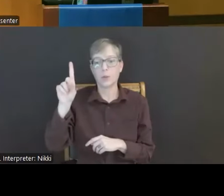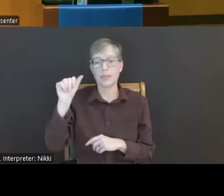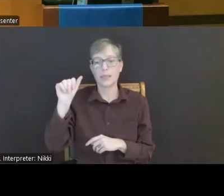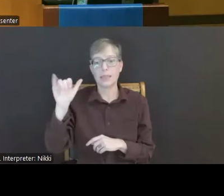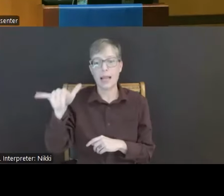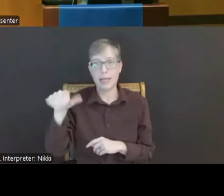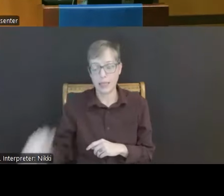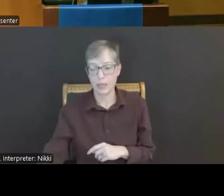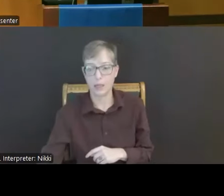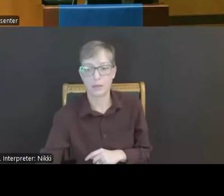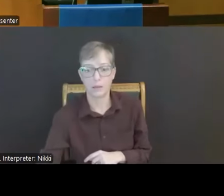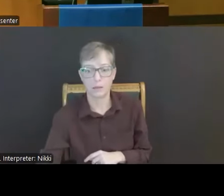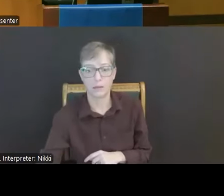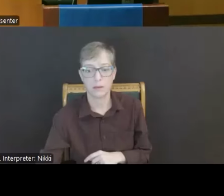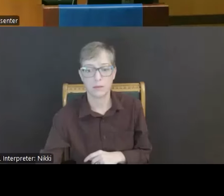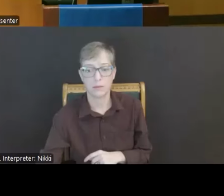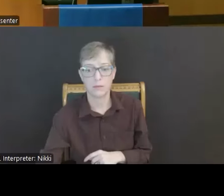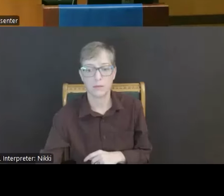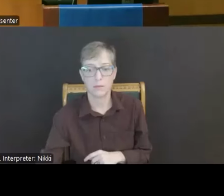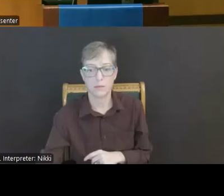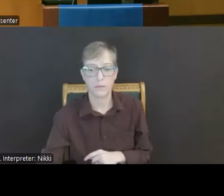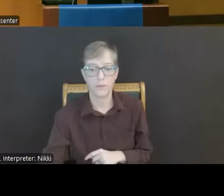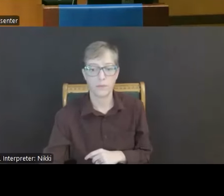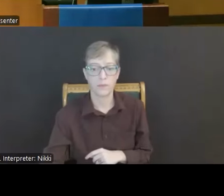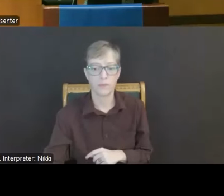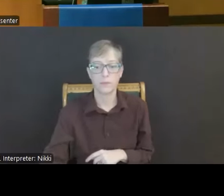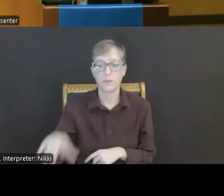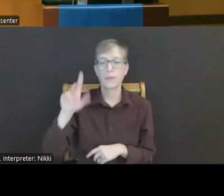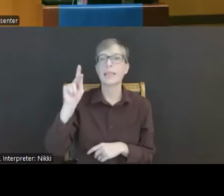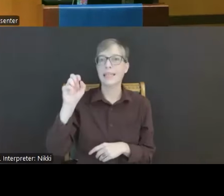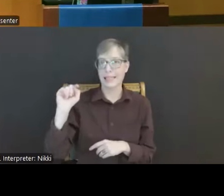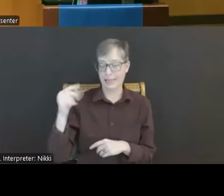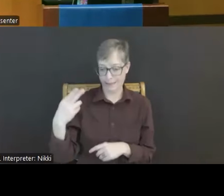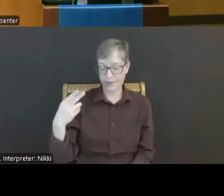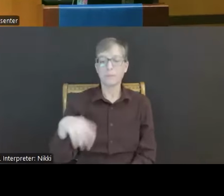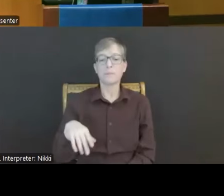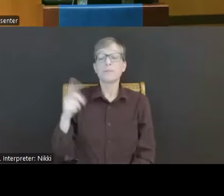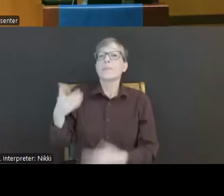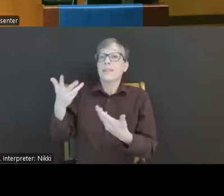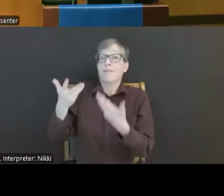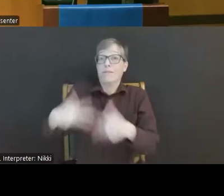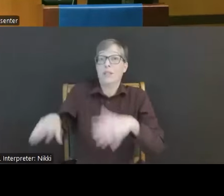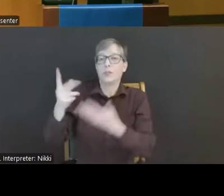process of finishing her Masters in public health which she did in May um uh wanted to join the team